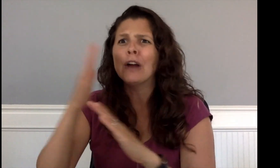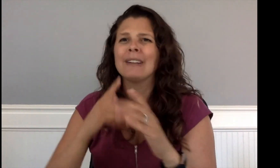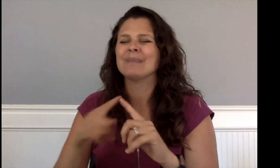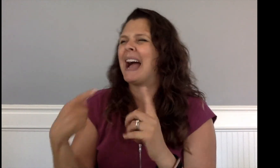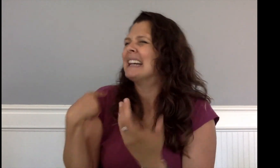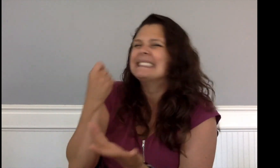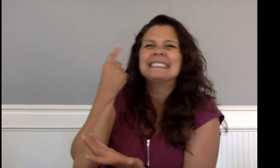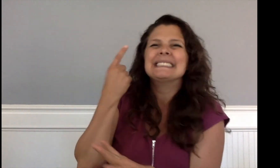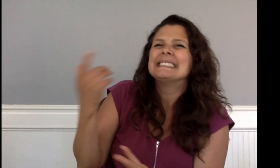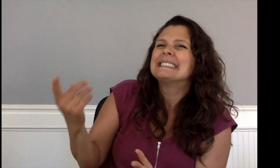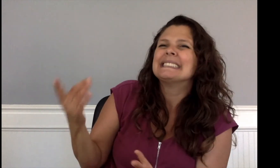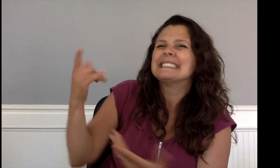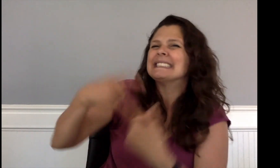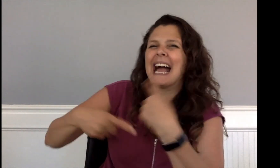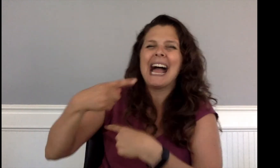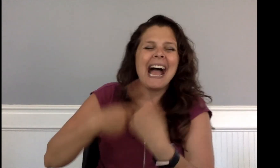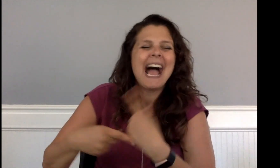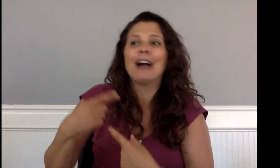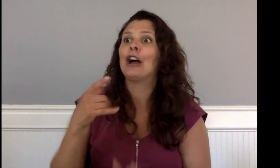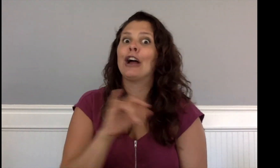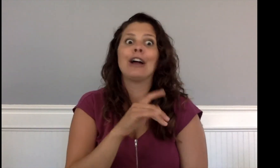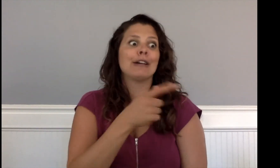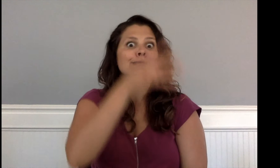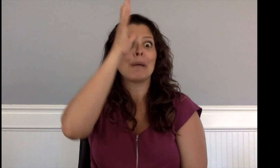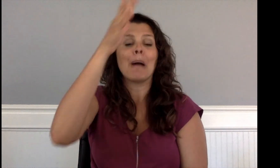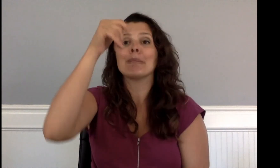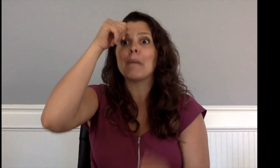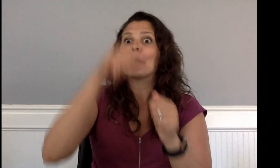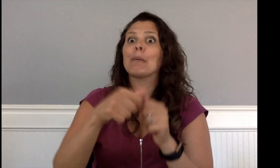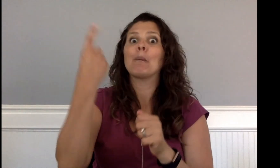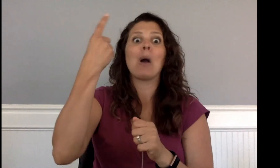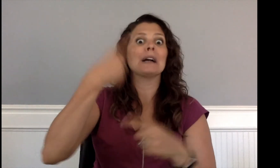was worried about something. But we couldn't understand what she was trying to tell us because Irving only